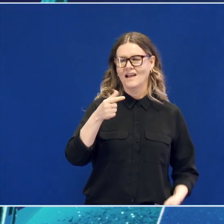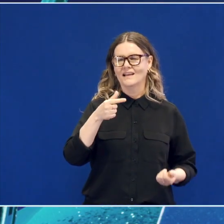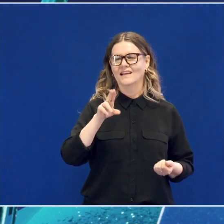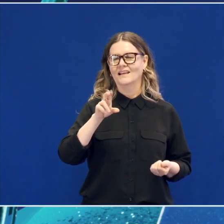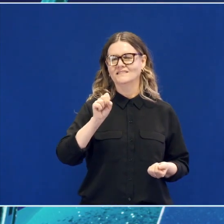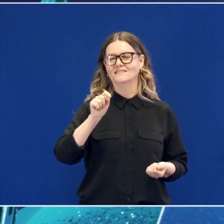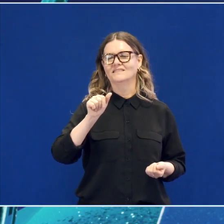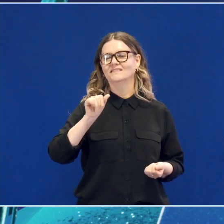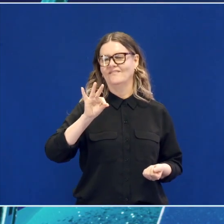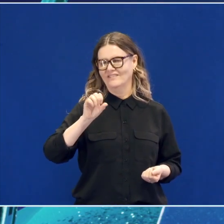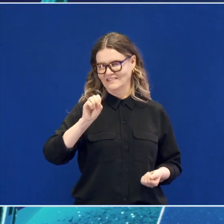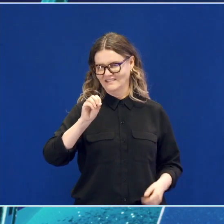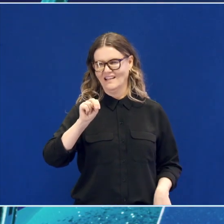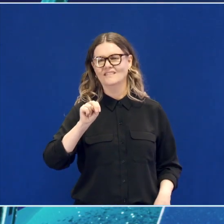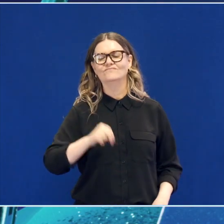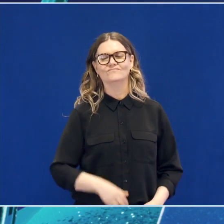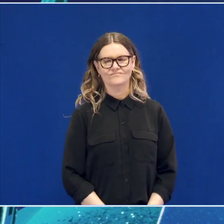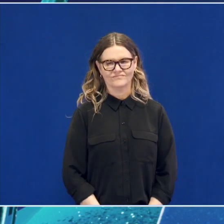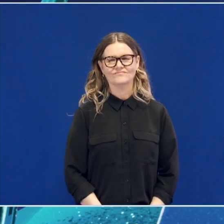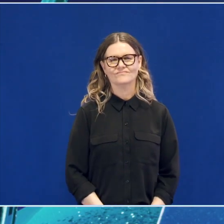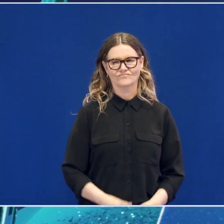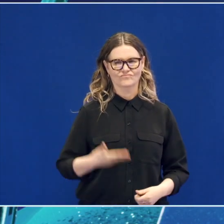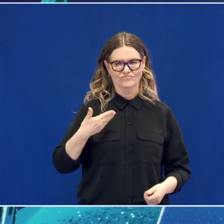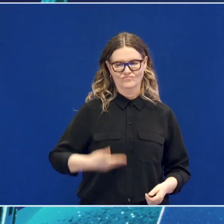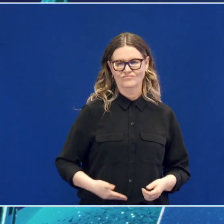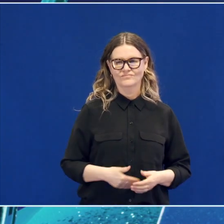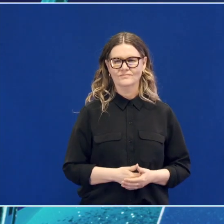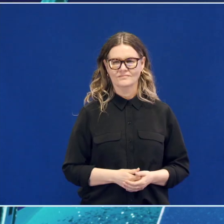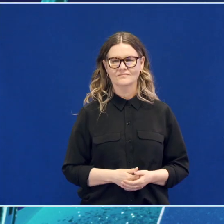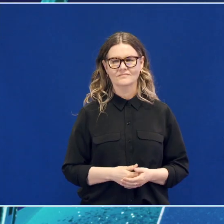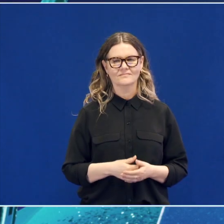But being that I'm kind of cheeky, we're going to go around